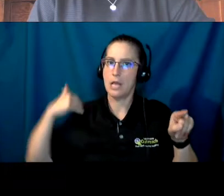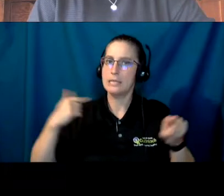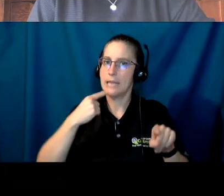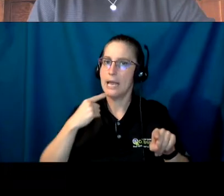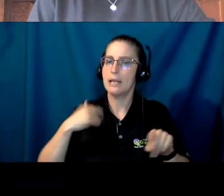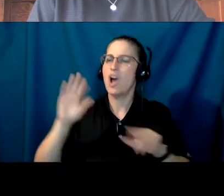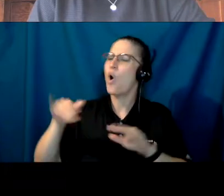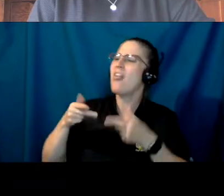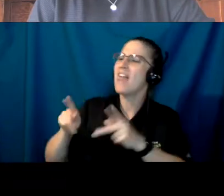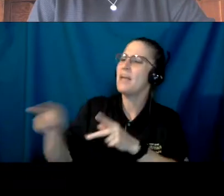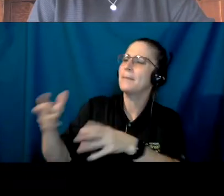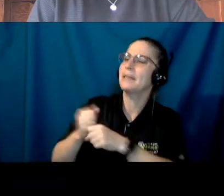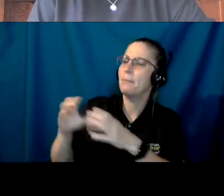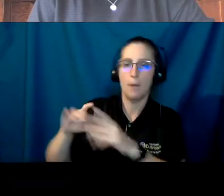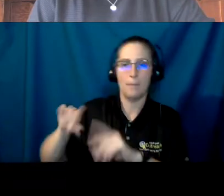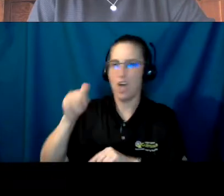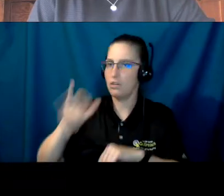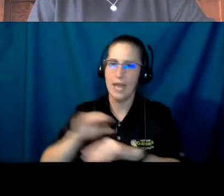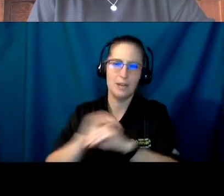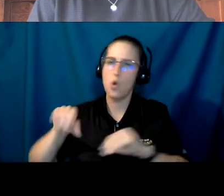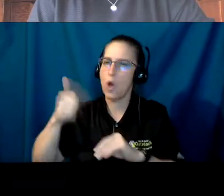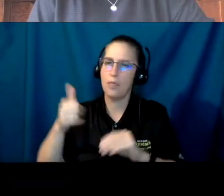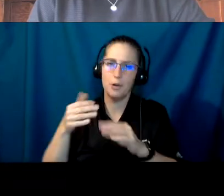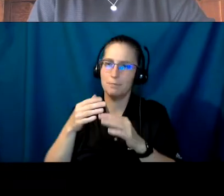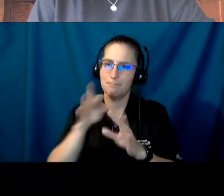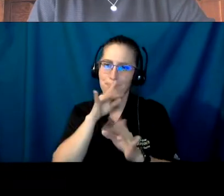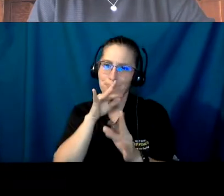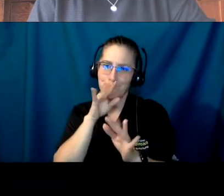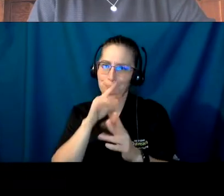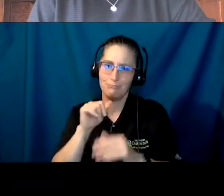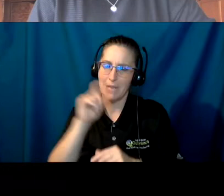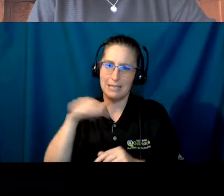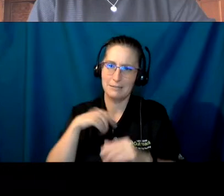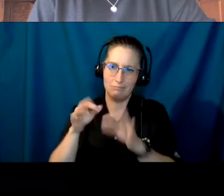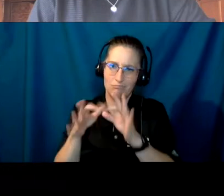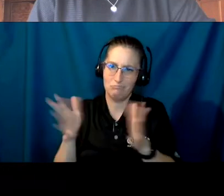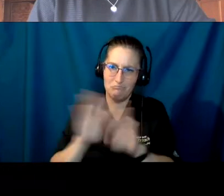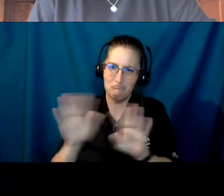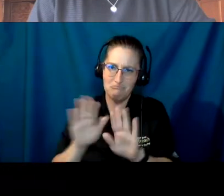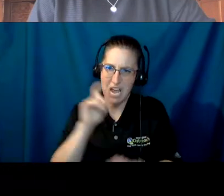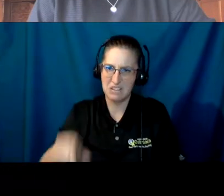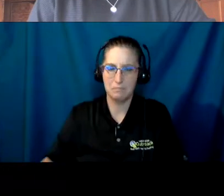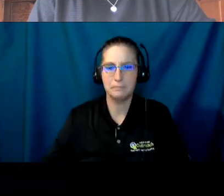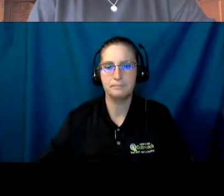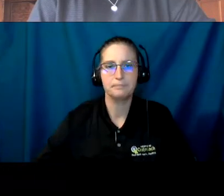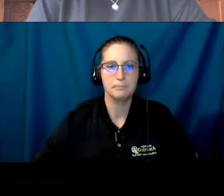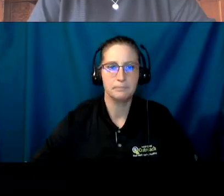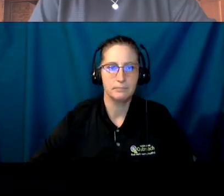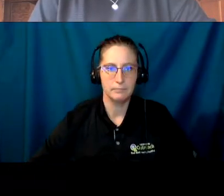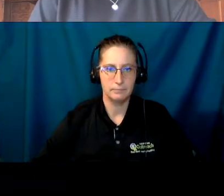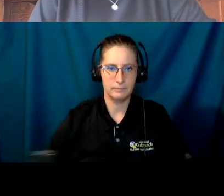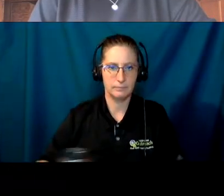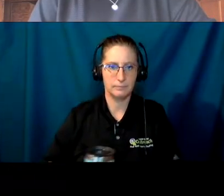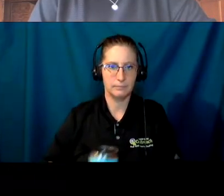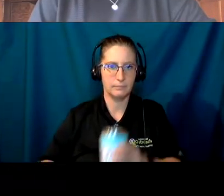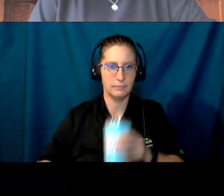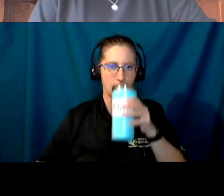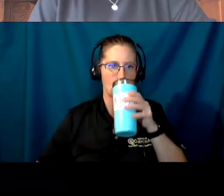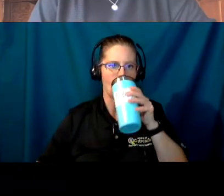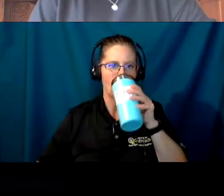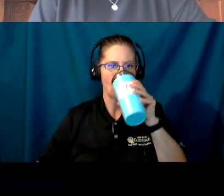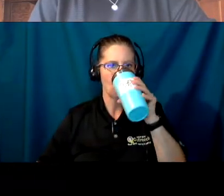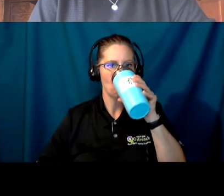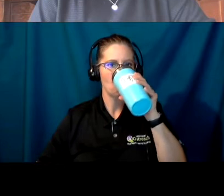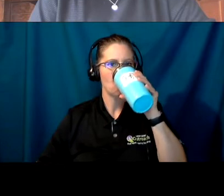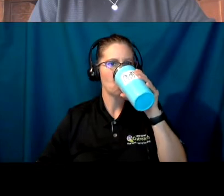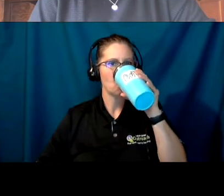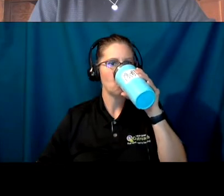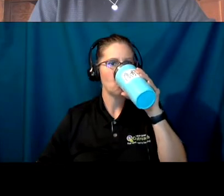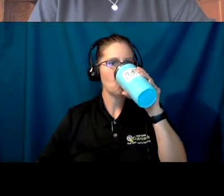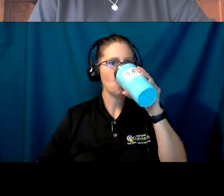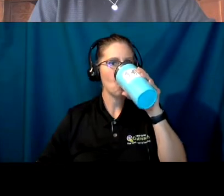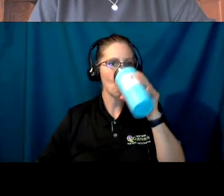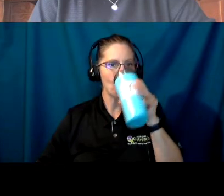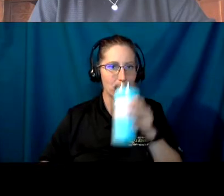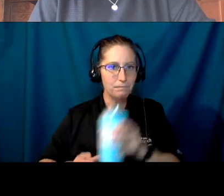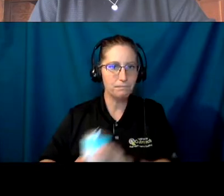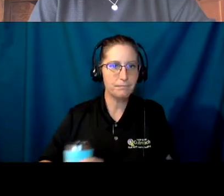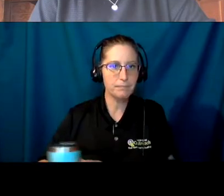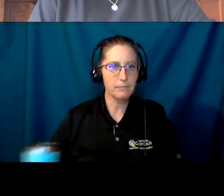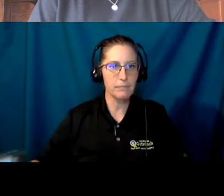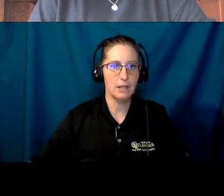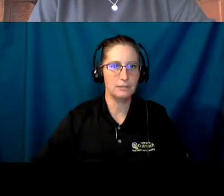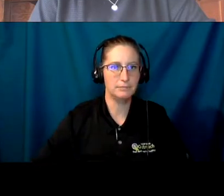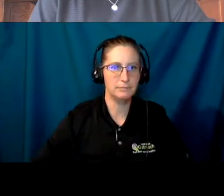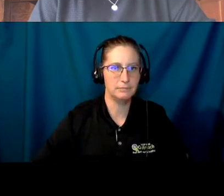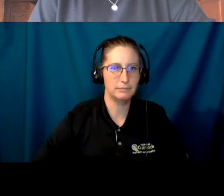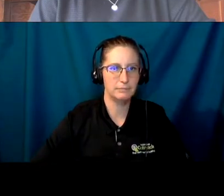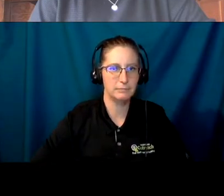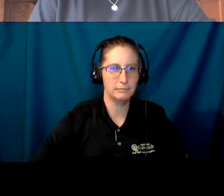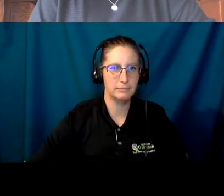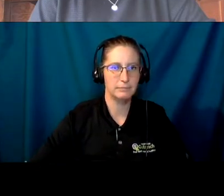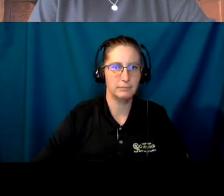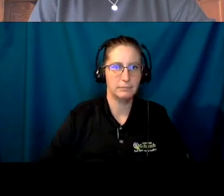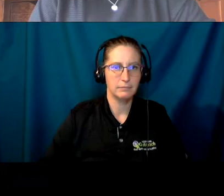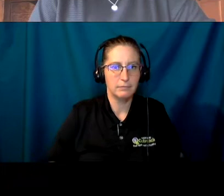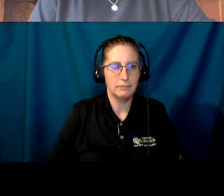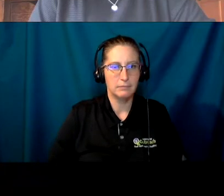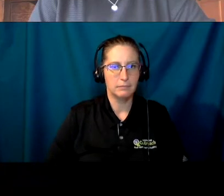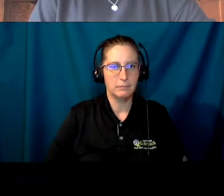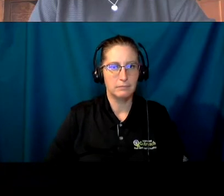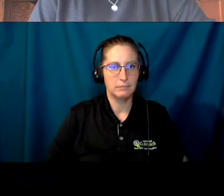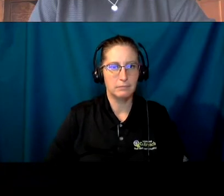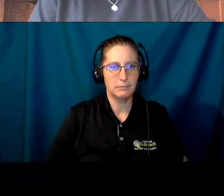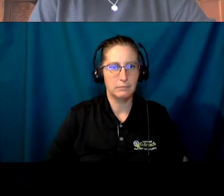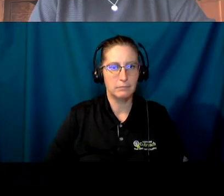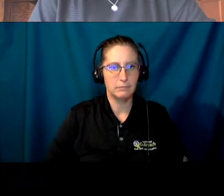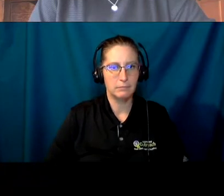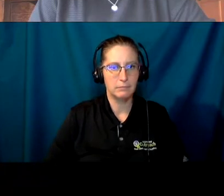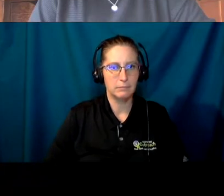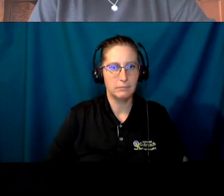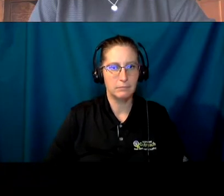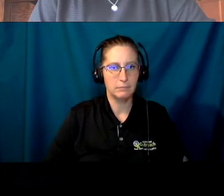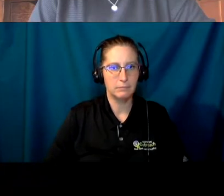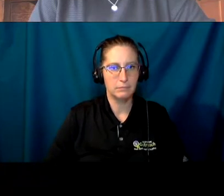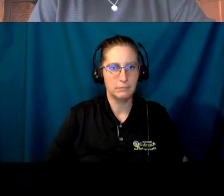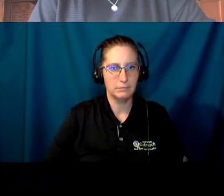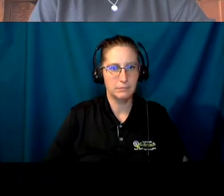him get the ball” but otherwise there is no nothing that you'll need to you’ll miss.